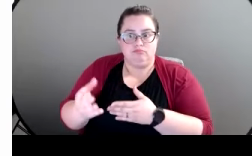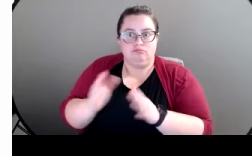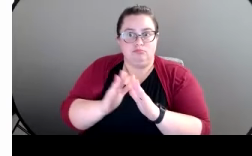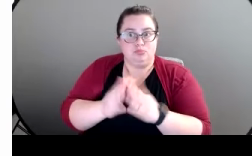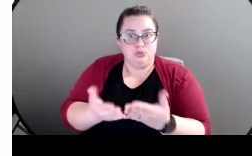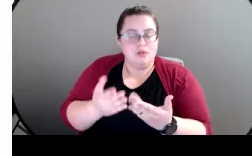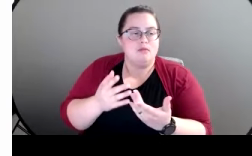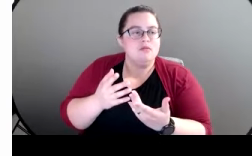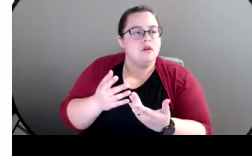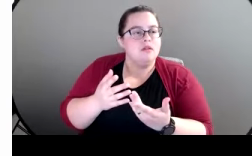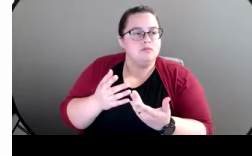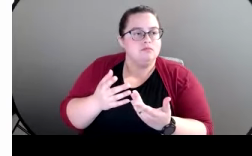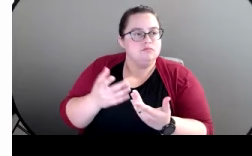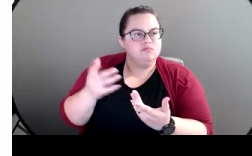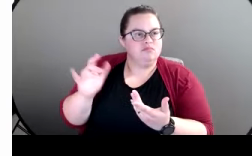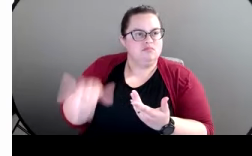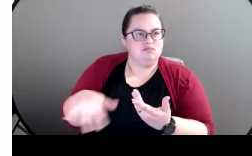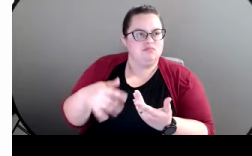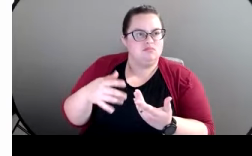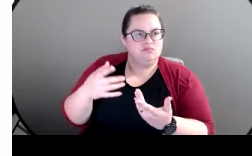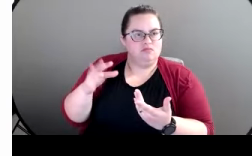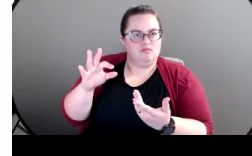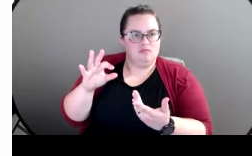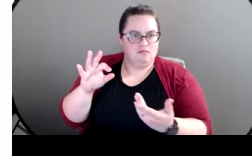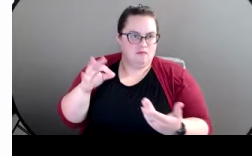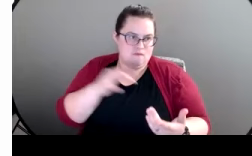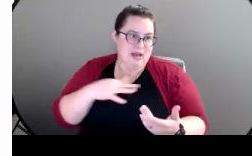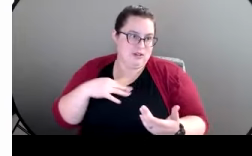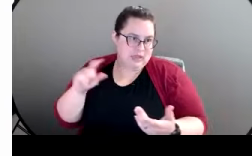that we're asked that faculty have to do, you know, to go through that.